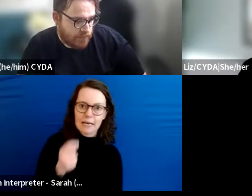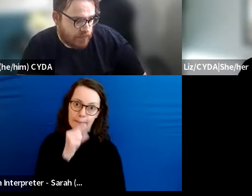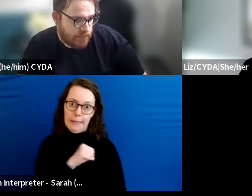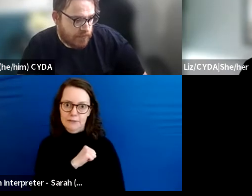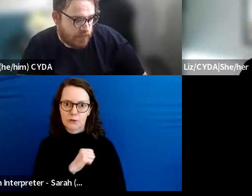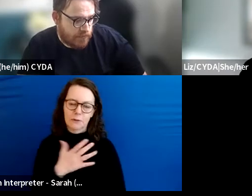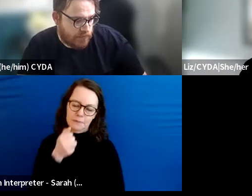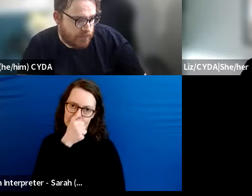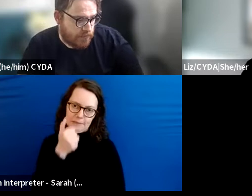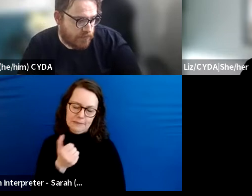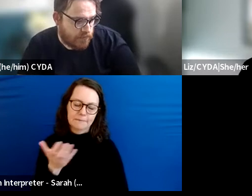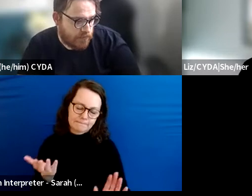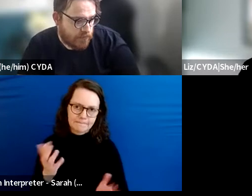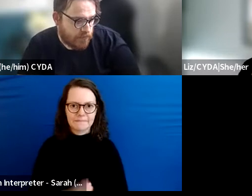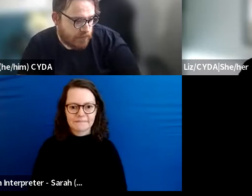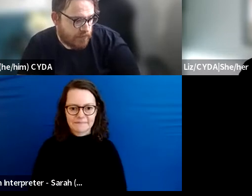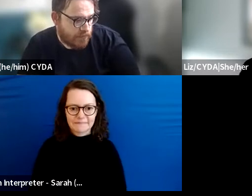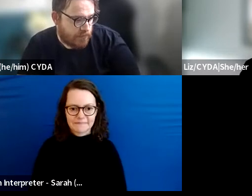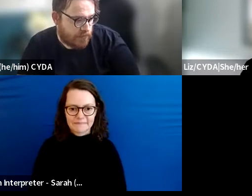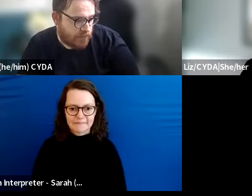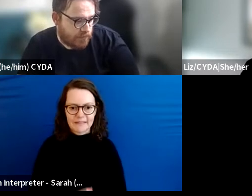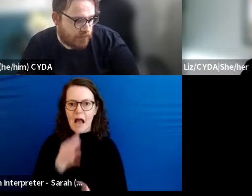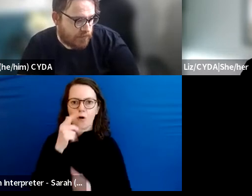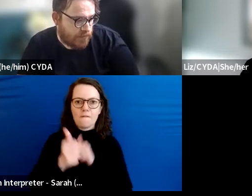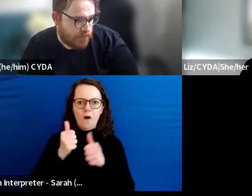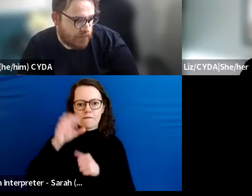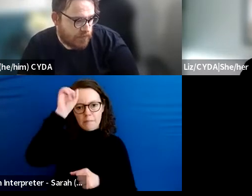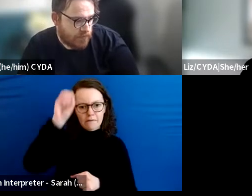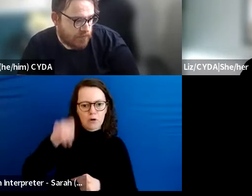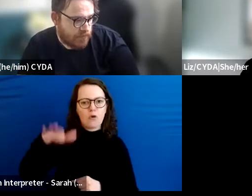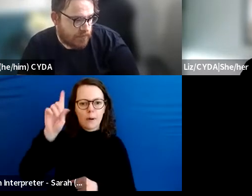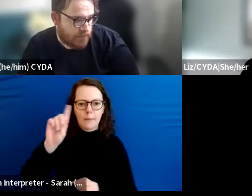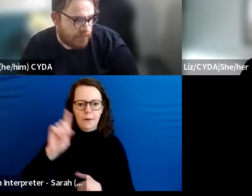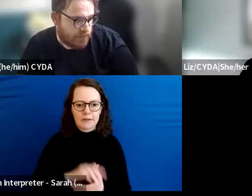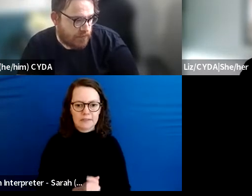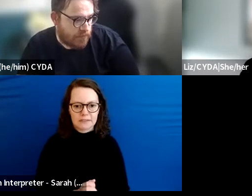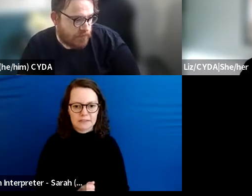So has a little bit of attitude when she wants to Georgia What's your favorite childhood memory.